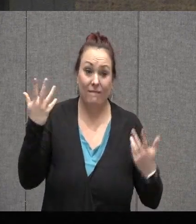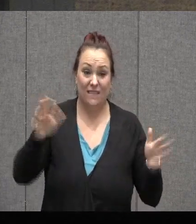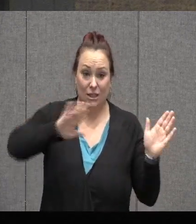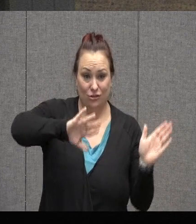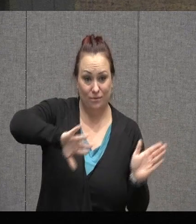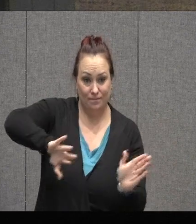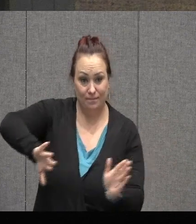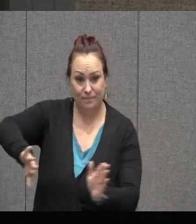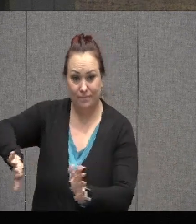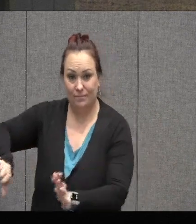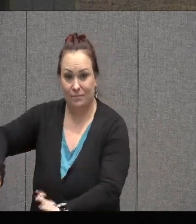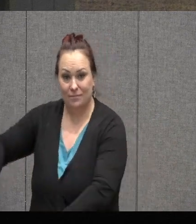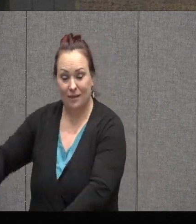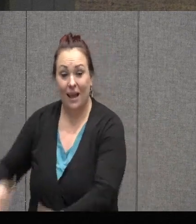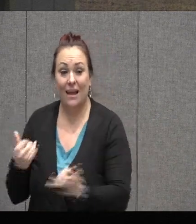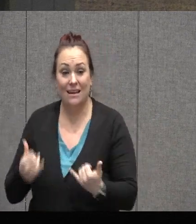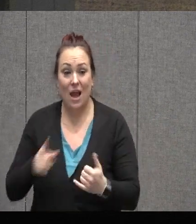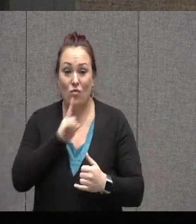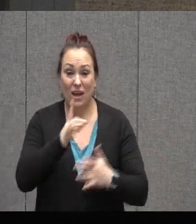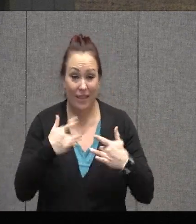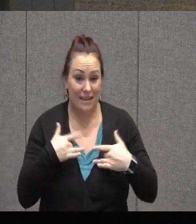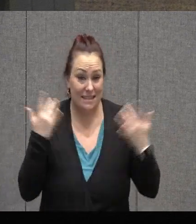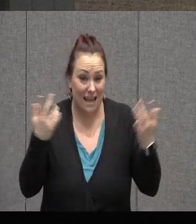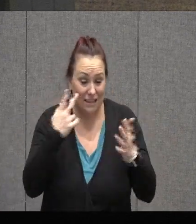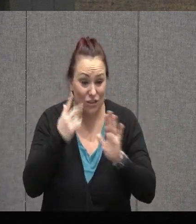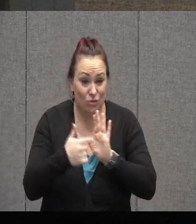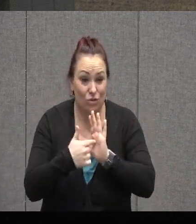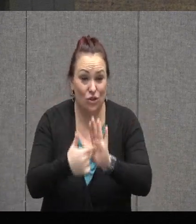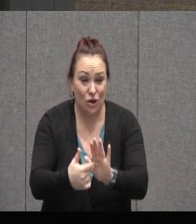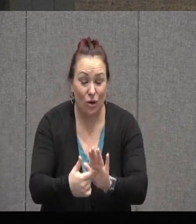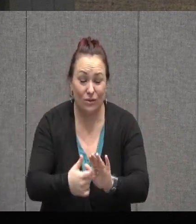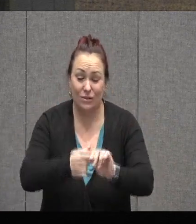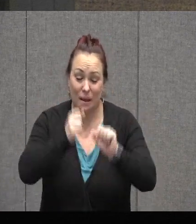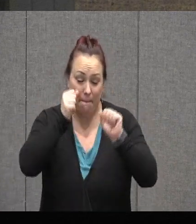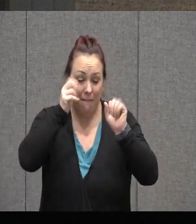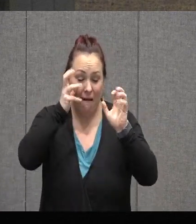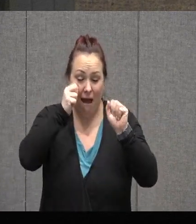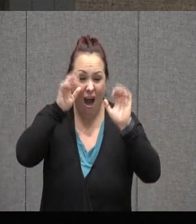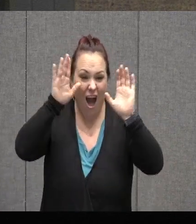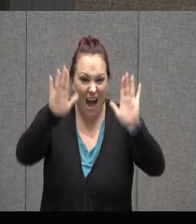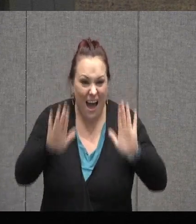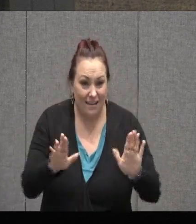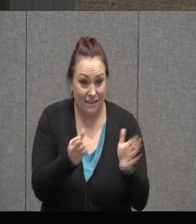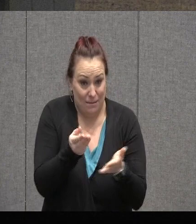I'm really excited to show you some awesome bills from around the world.